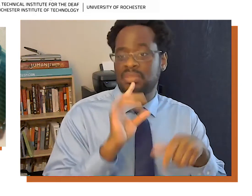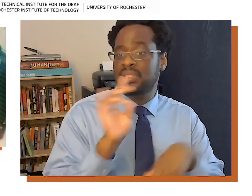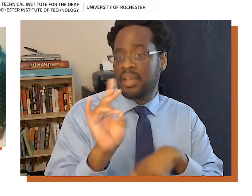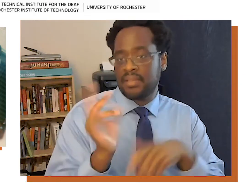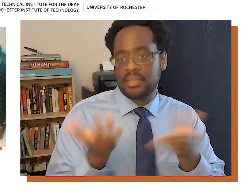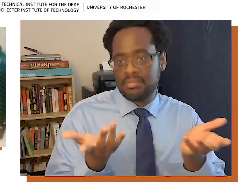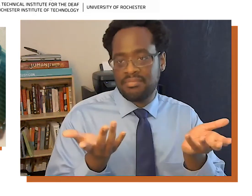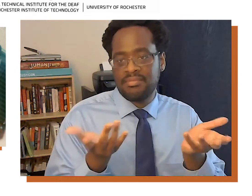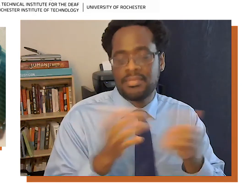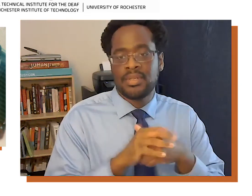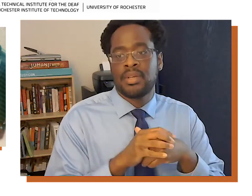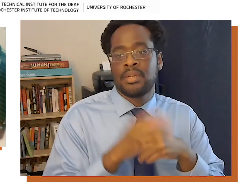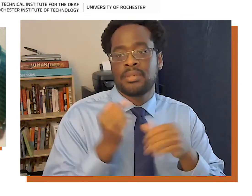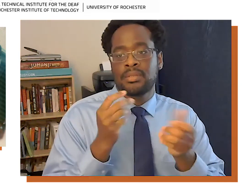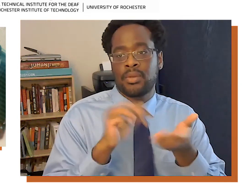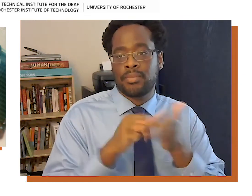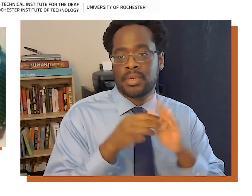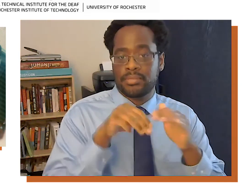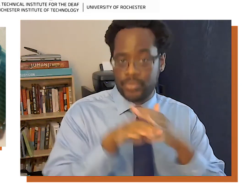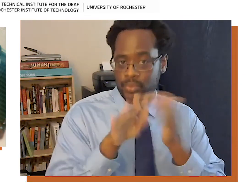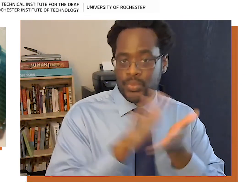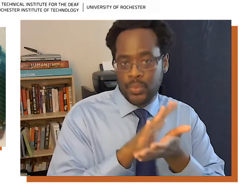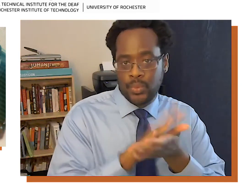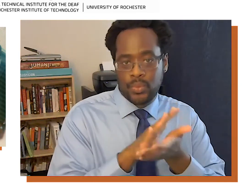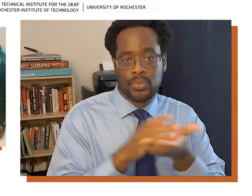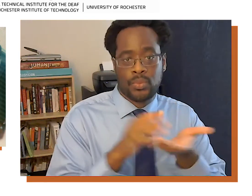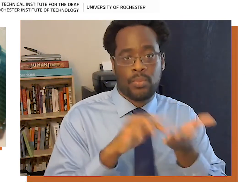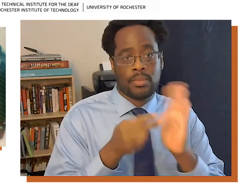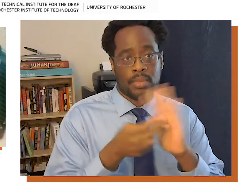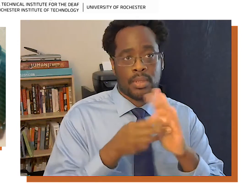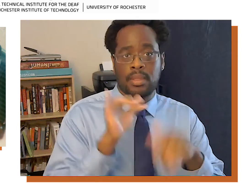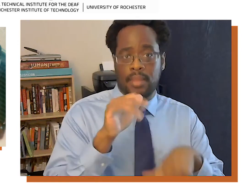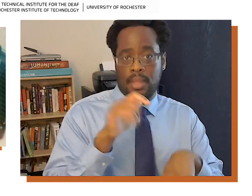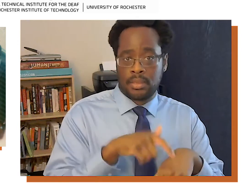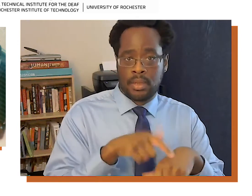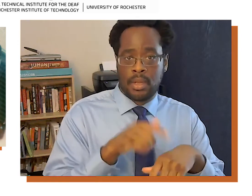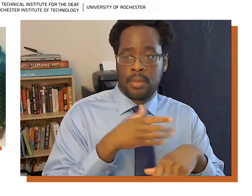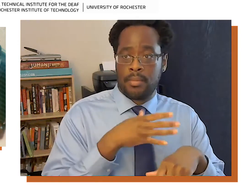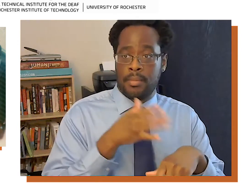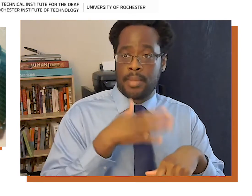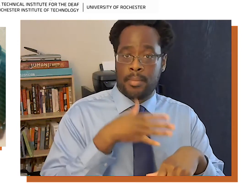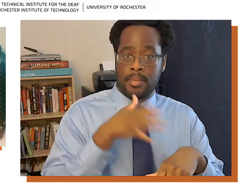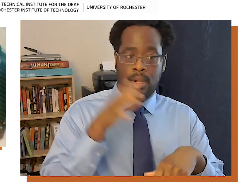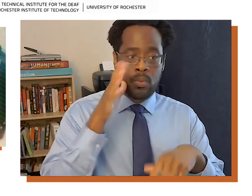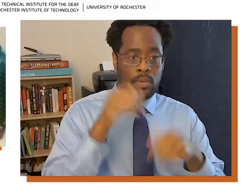my mom and my dad and my sister-- my sister was 7 at that time--